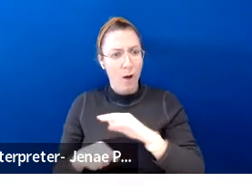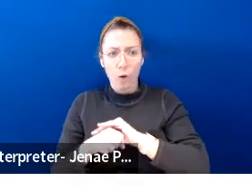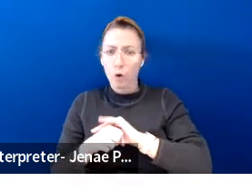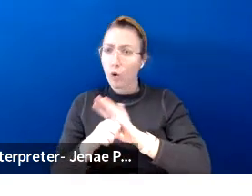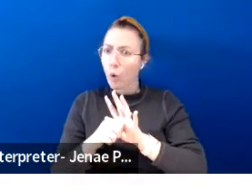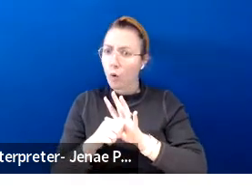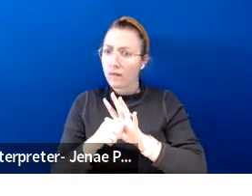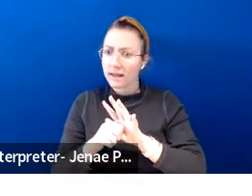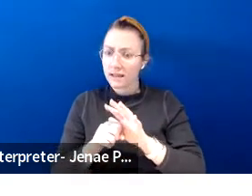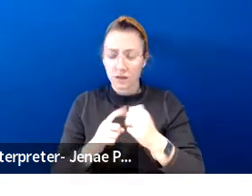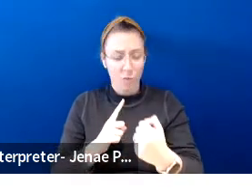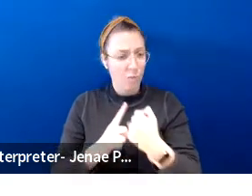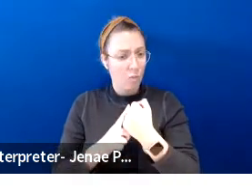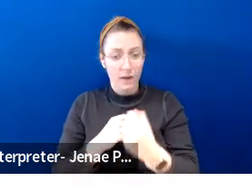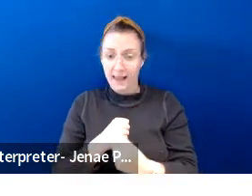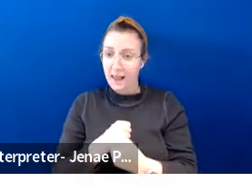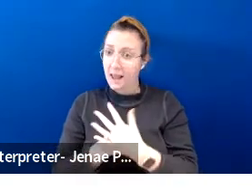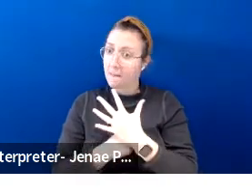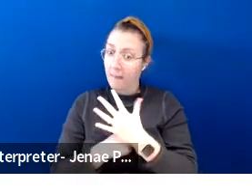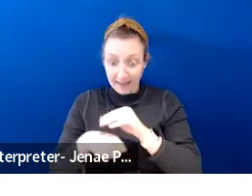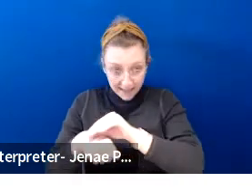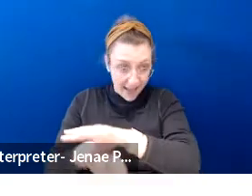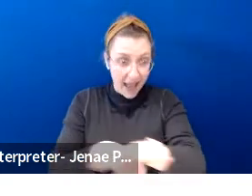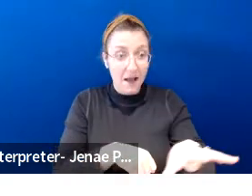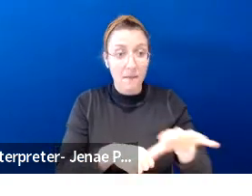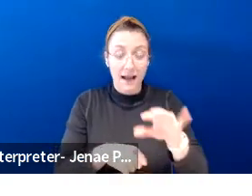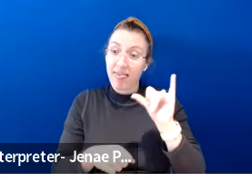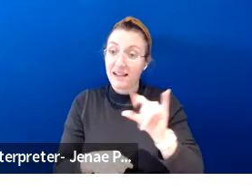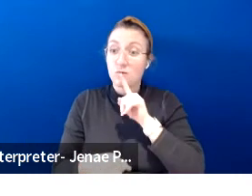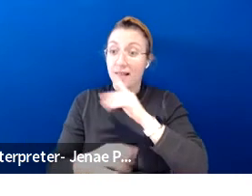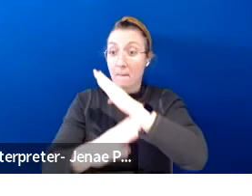a toll, has really become a barrier to a lot of people's goals.